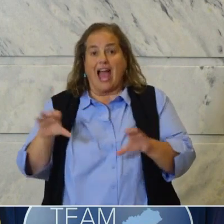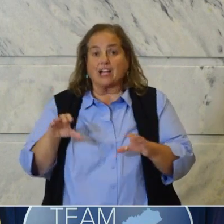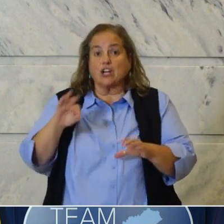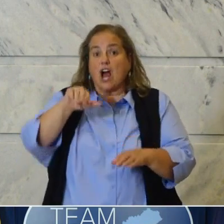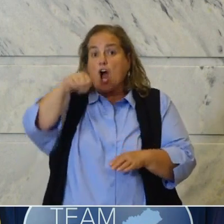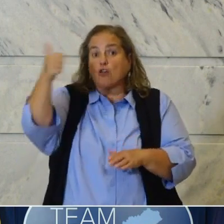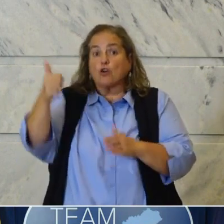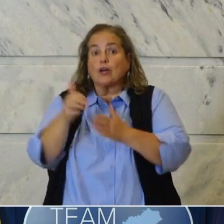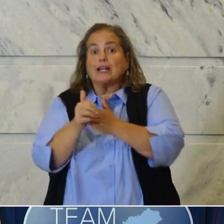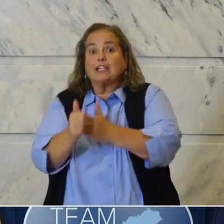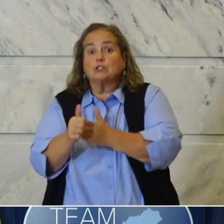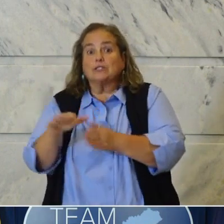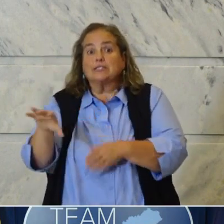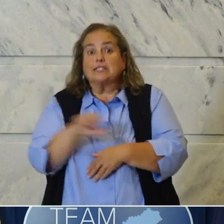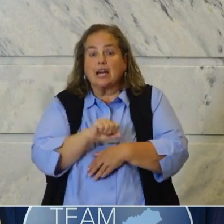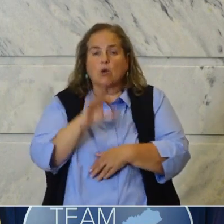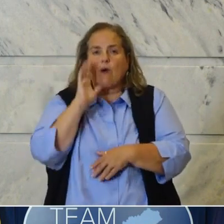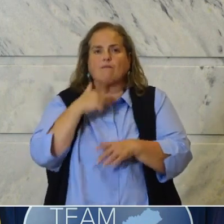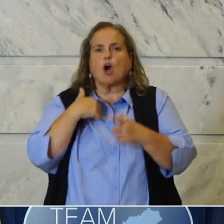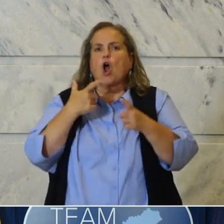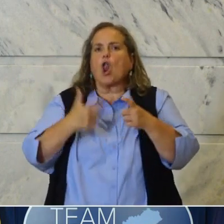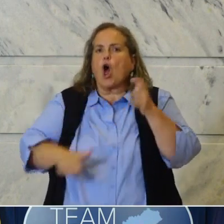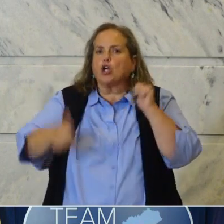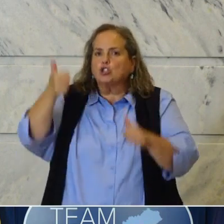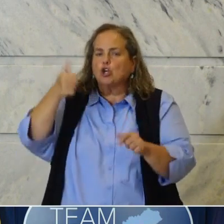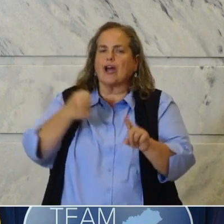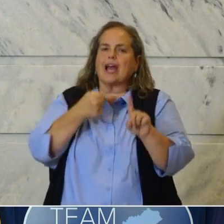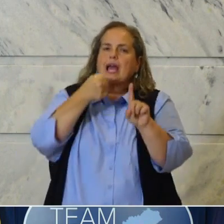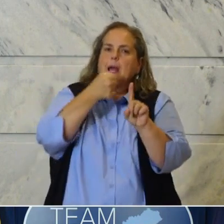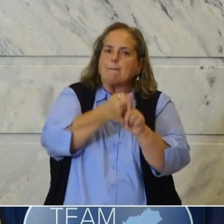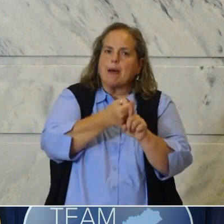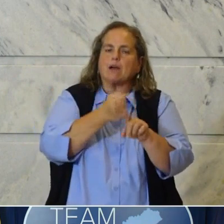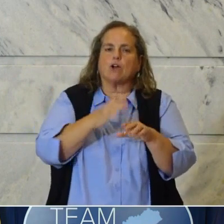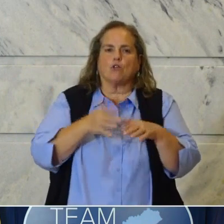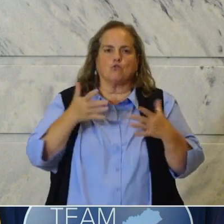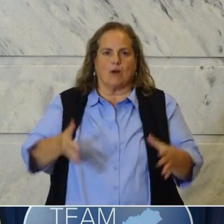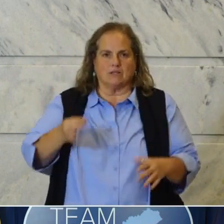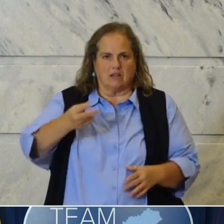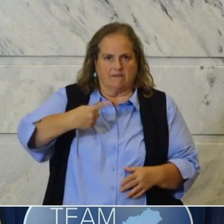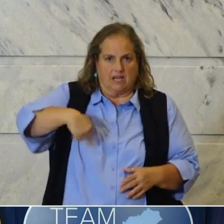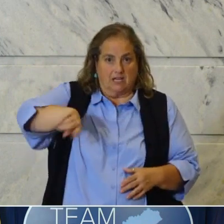will have a larger impact on the rest of us. Because if if you start finding